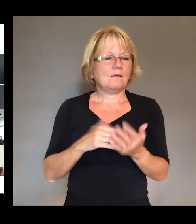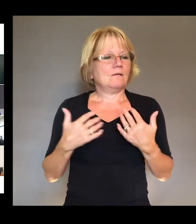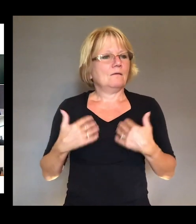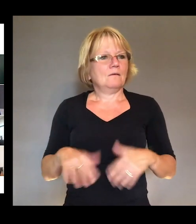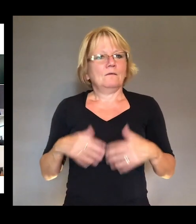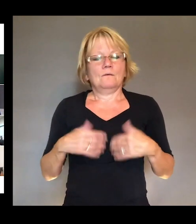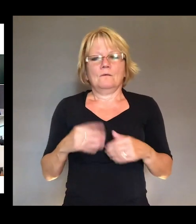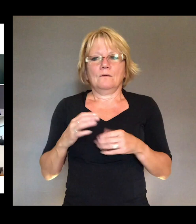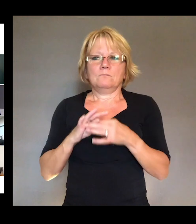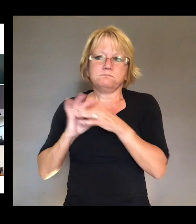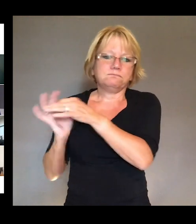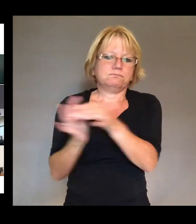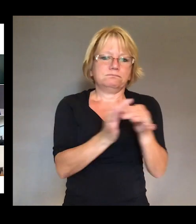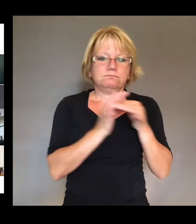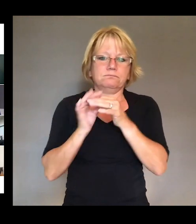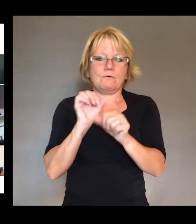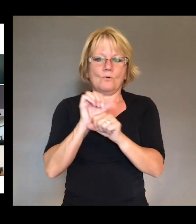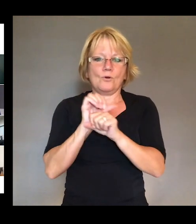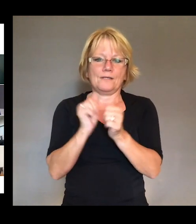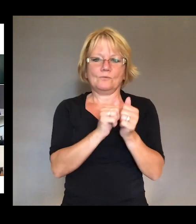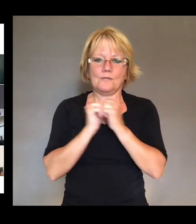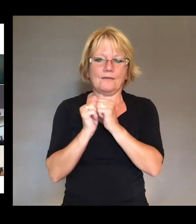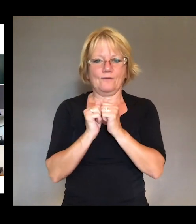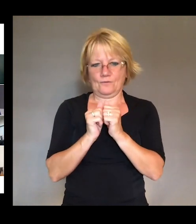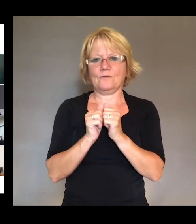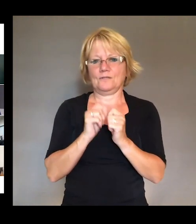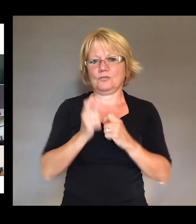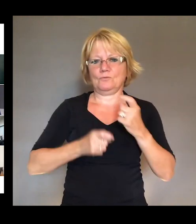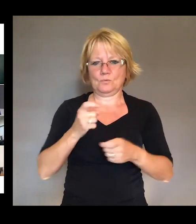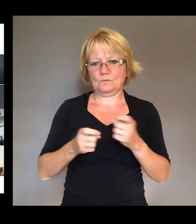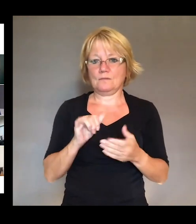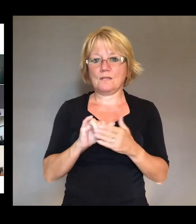So again, it's a huge collection of people that are contributing here